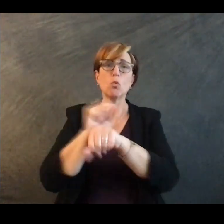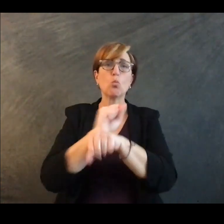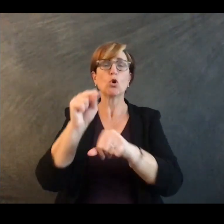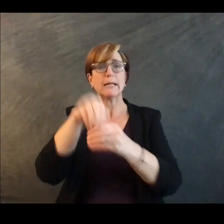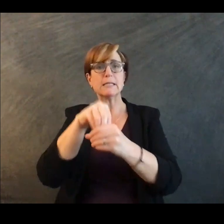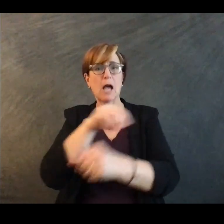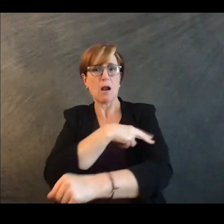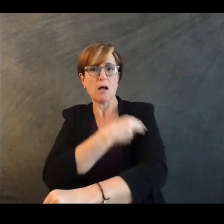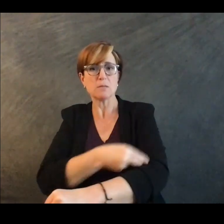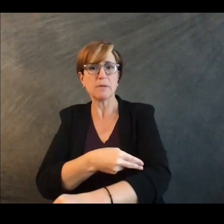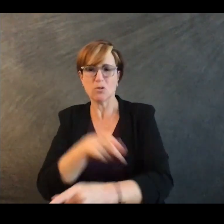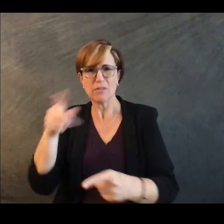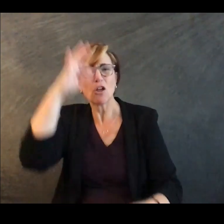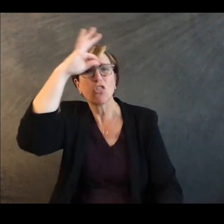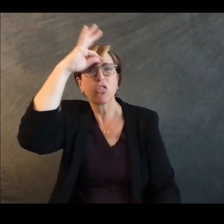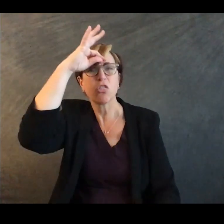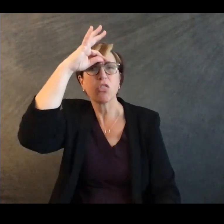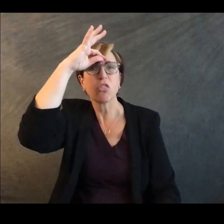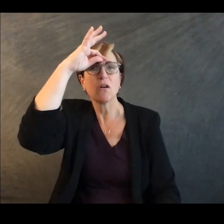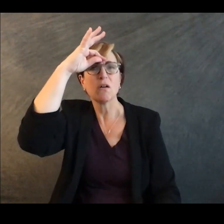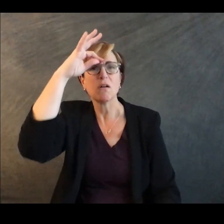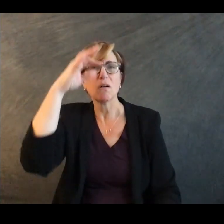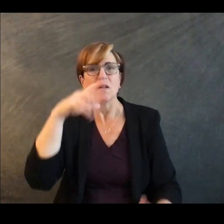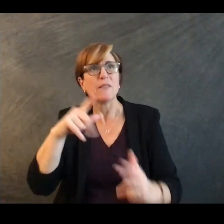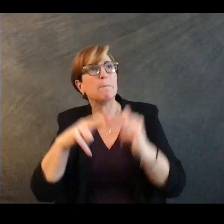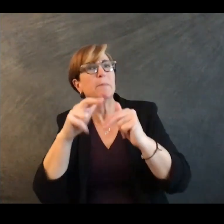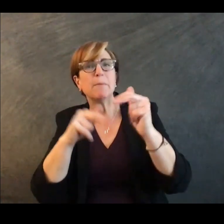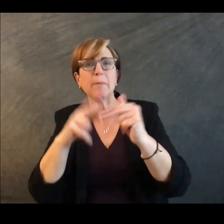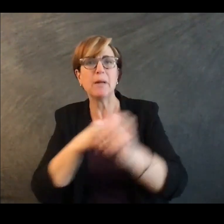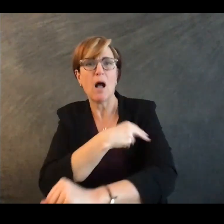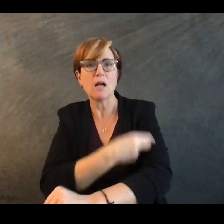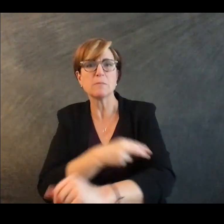rebuild sections of hospitals and you have people in really big trouble right